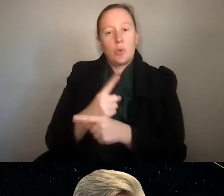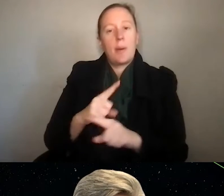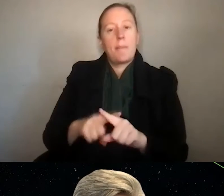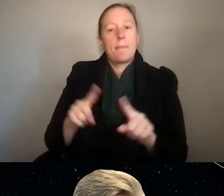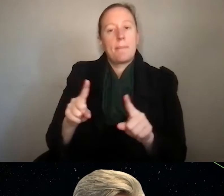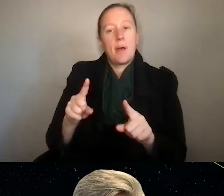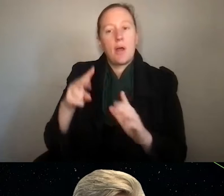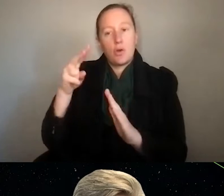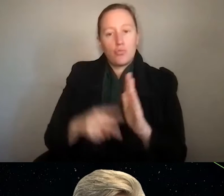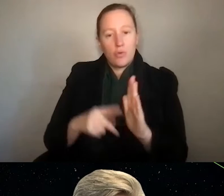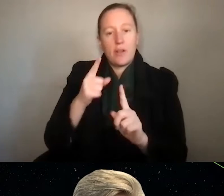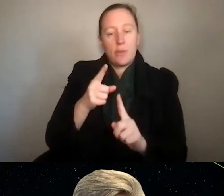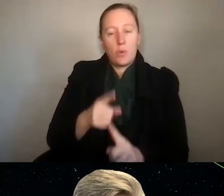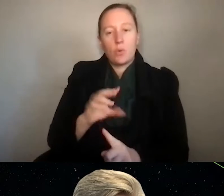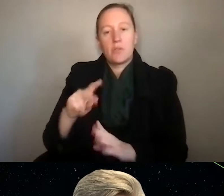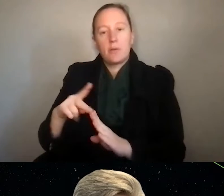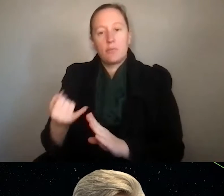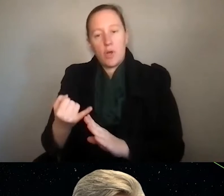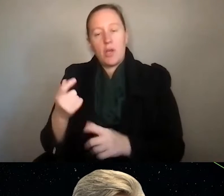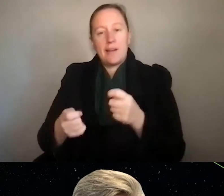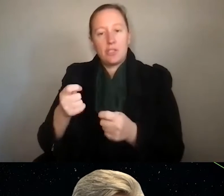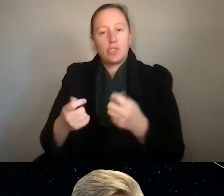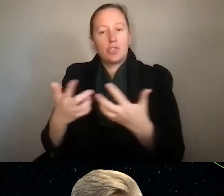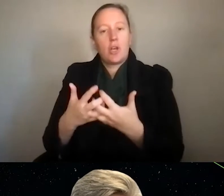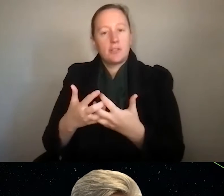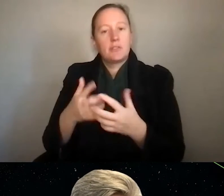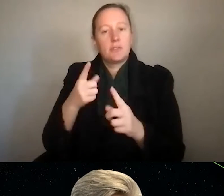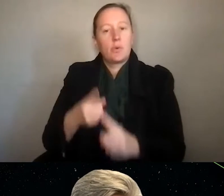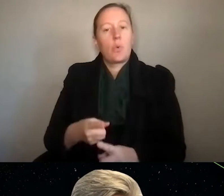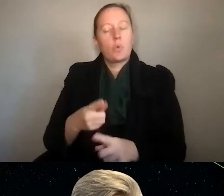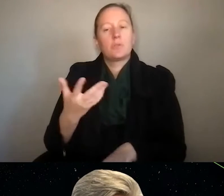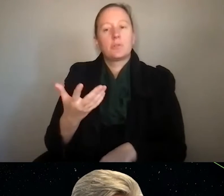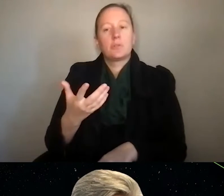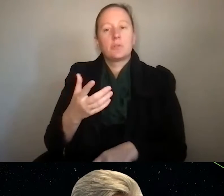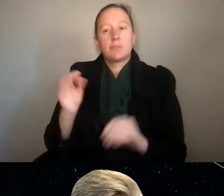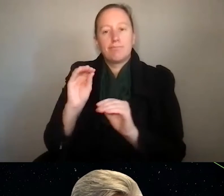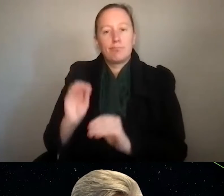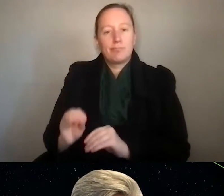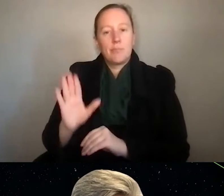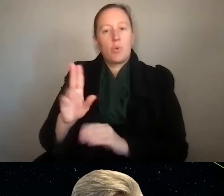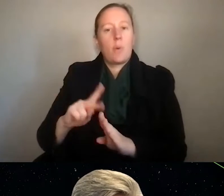and look at your project, address those goals. Those are what, as you put together your project is what you need to